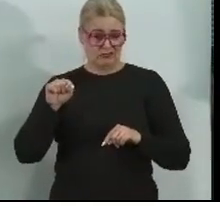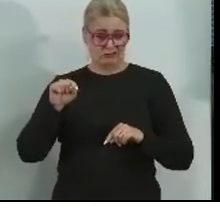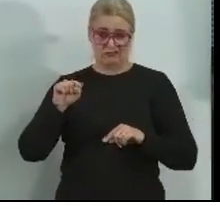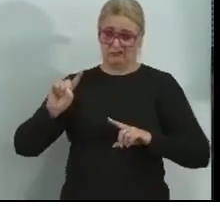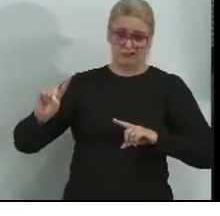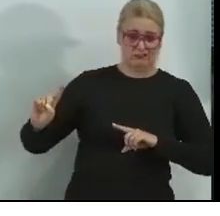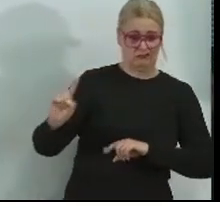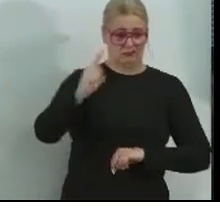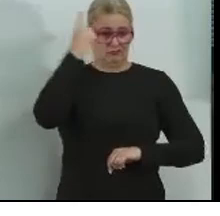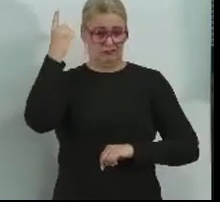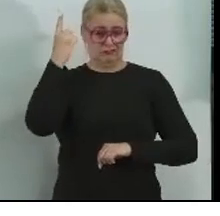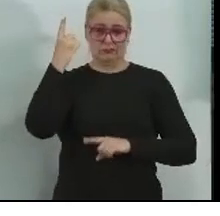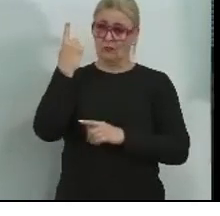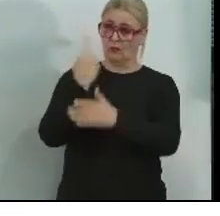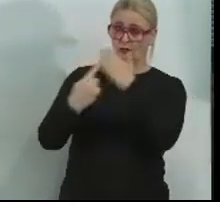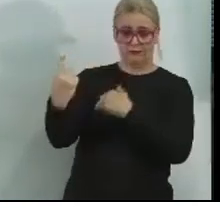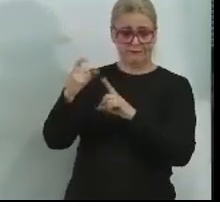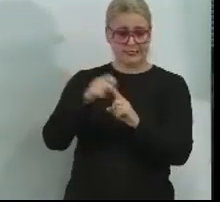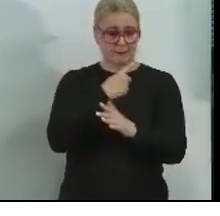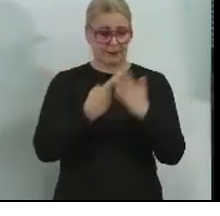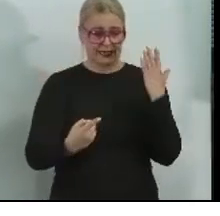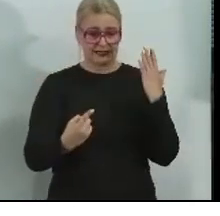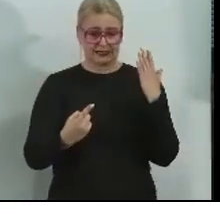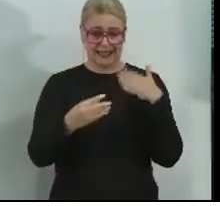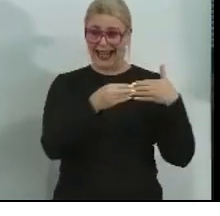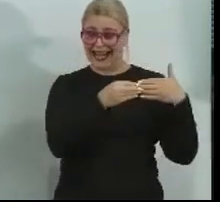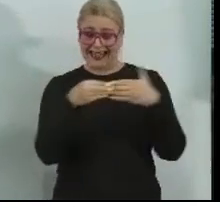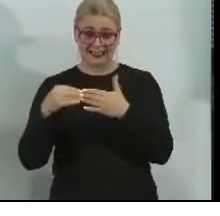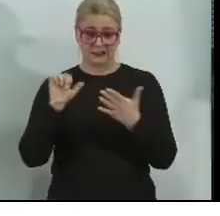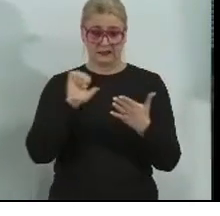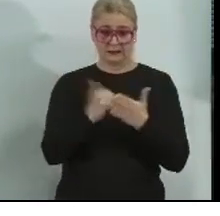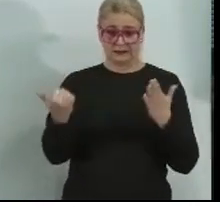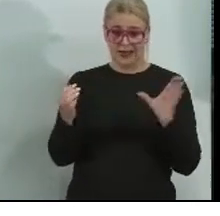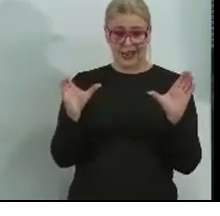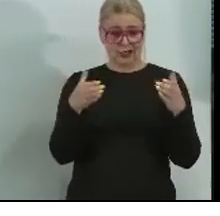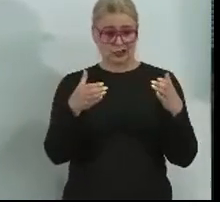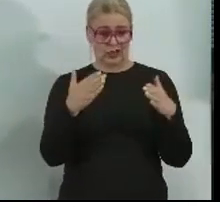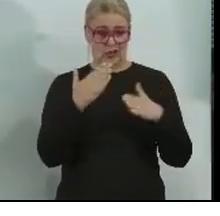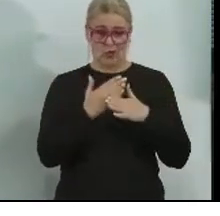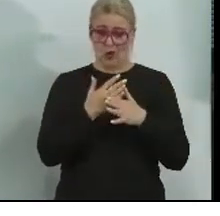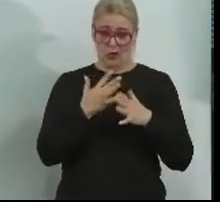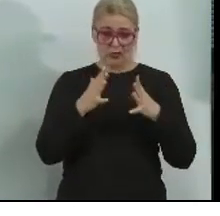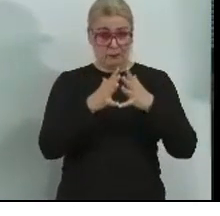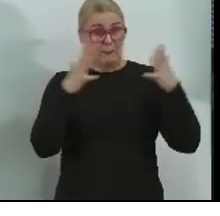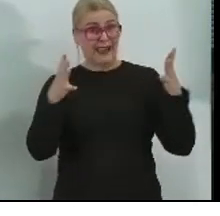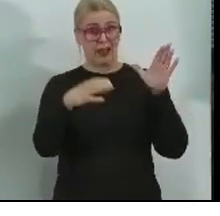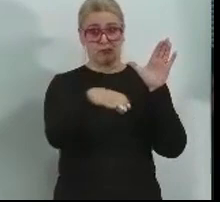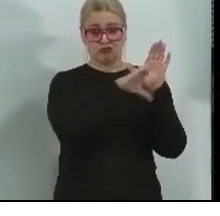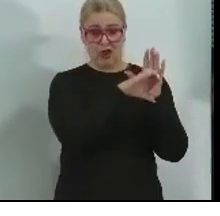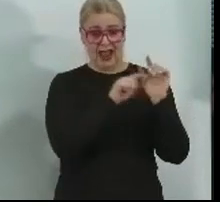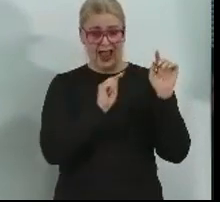forward thinking ads and campaigns out there. Really it's been a privilege working with the